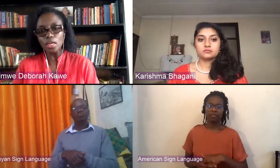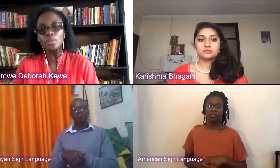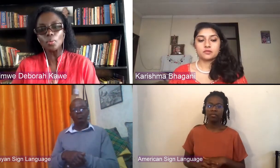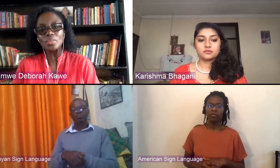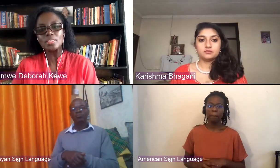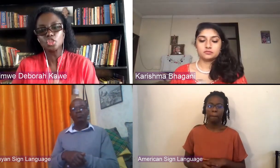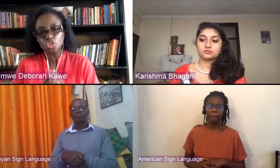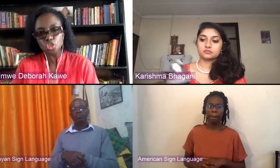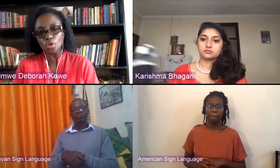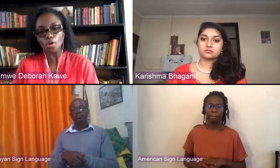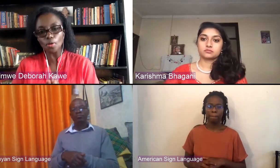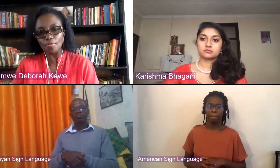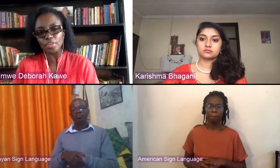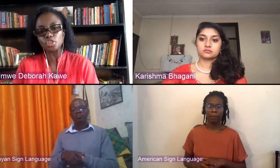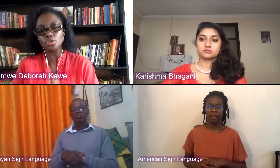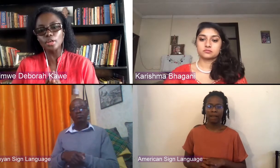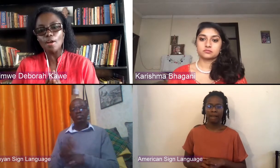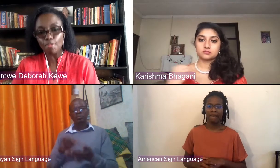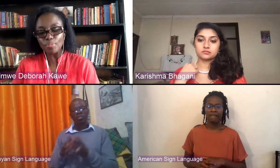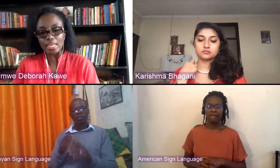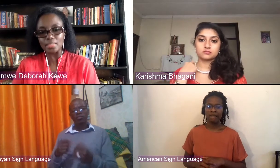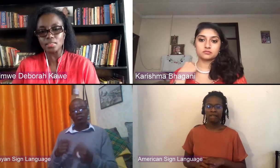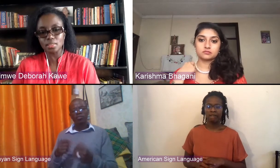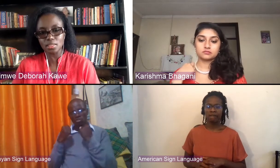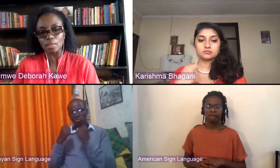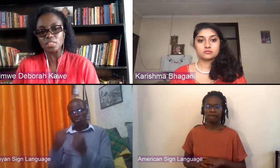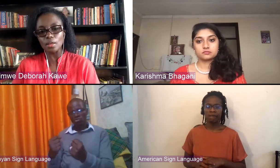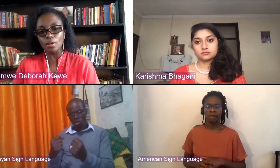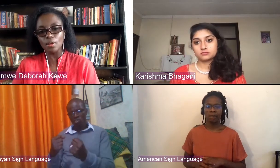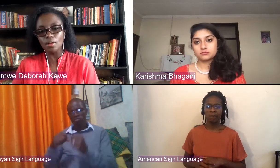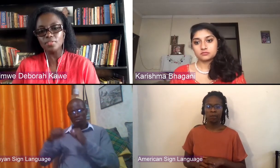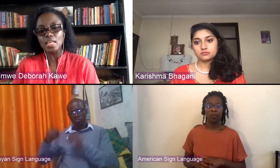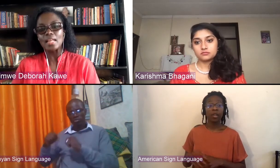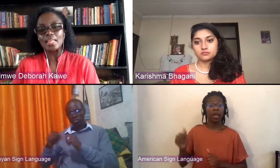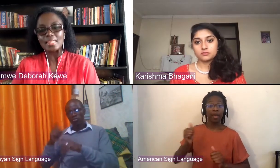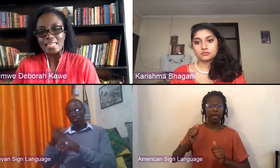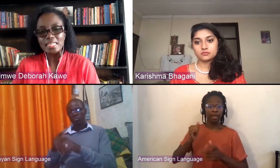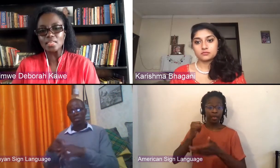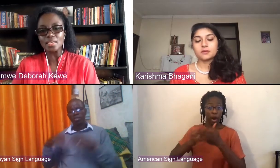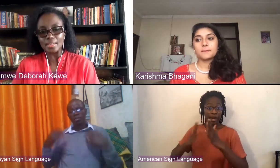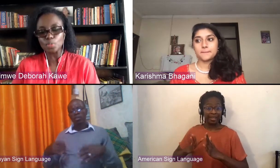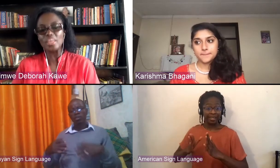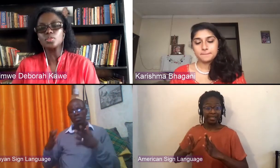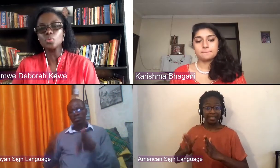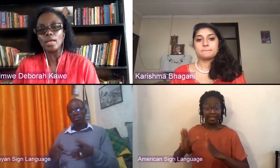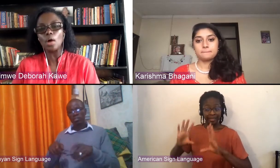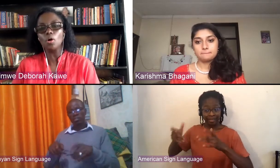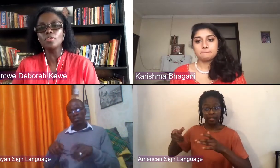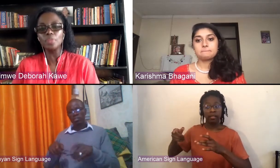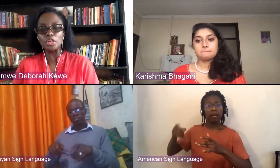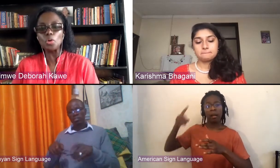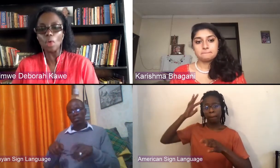There was a strong conviction from the artists themselves that they needed a space where all of the new work